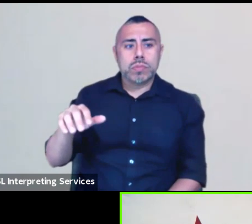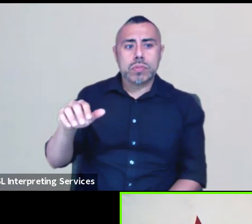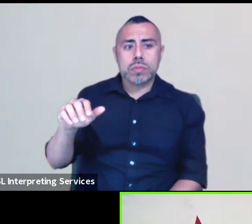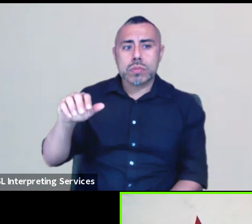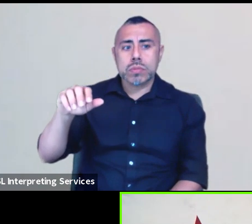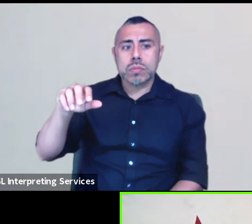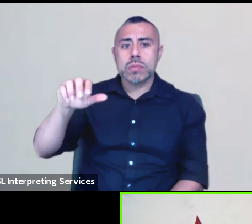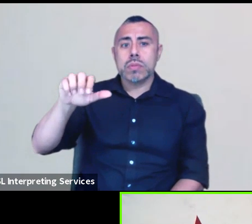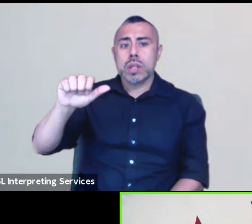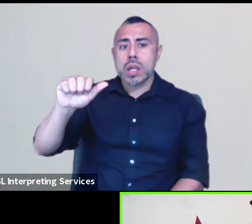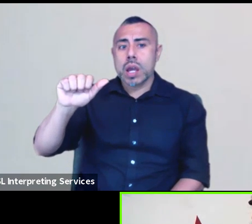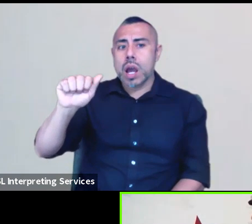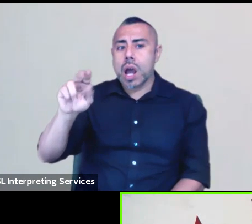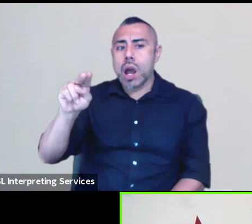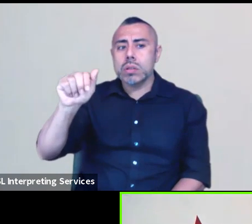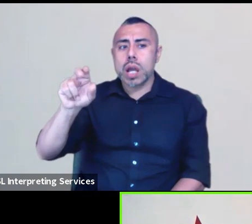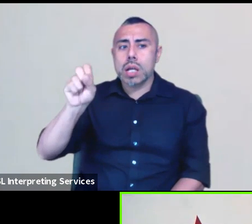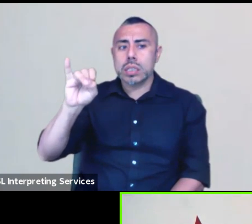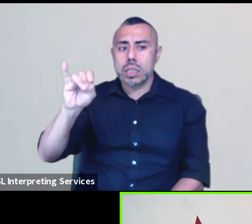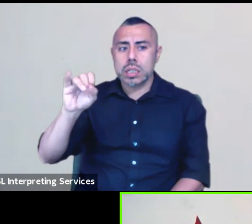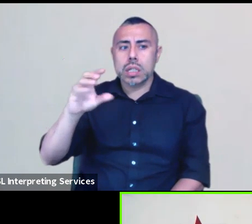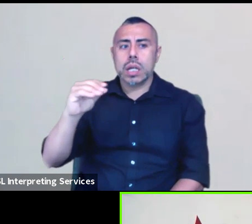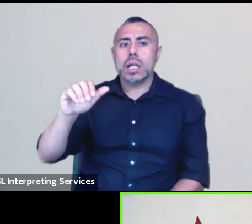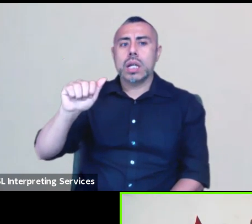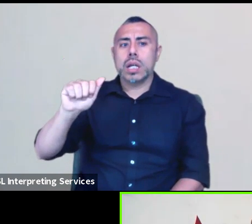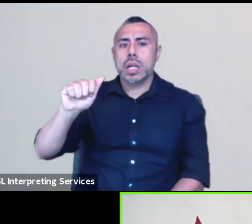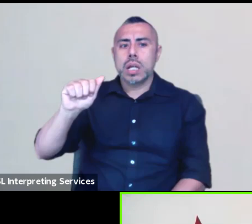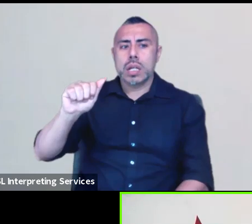also known as Savannah, Georgia.